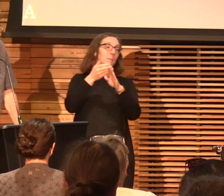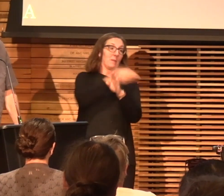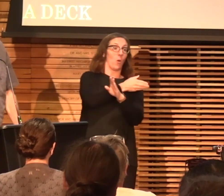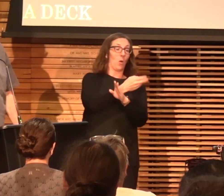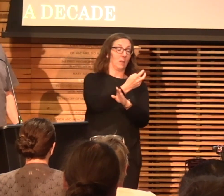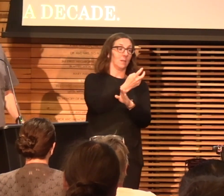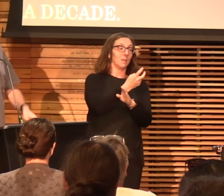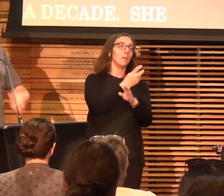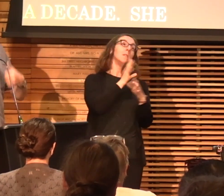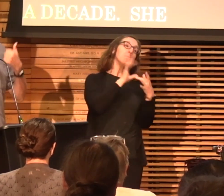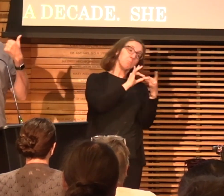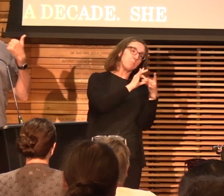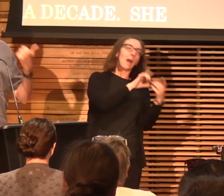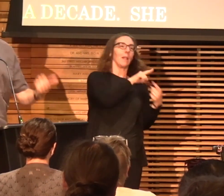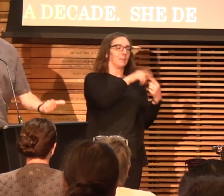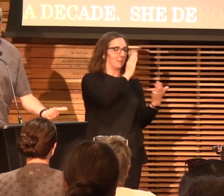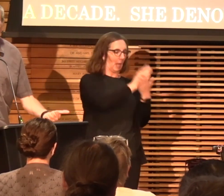She denounces lynching,